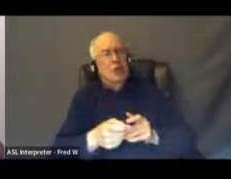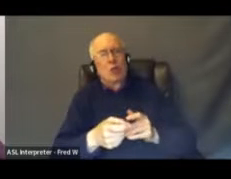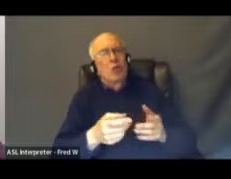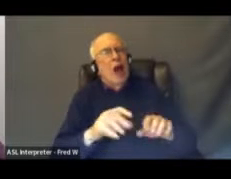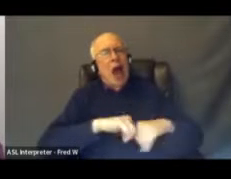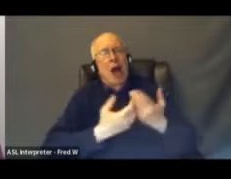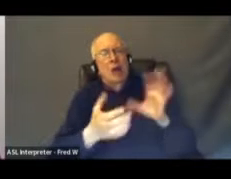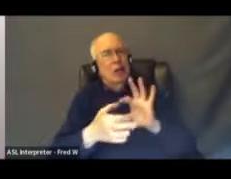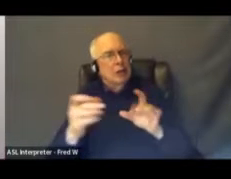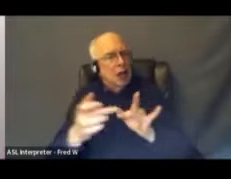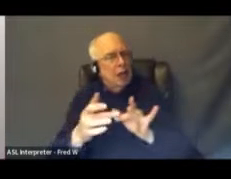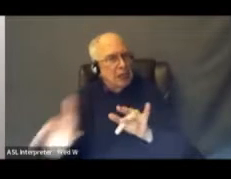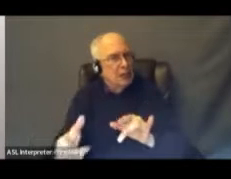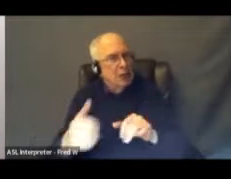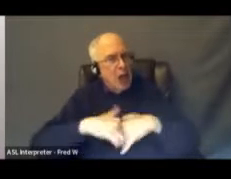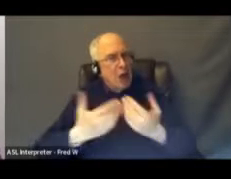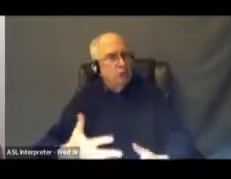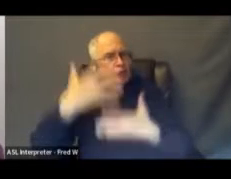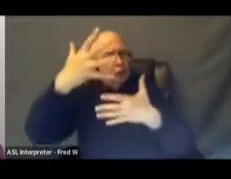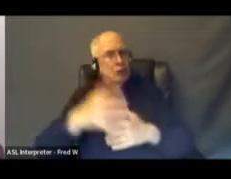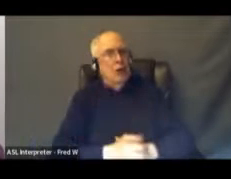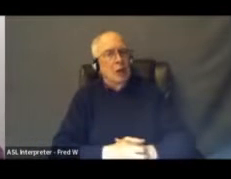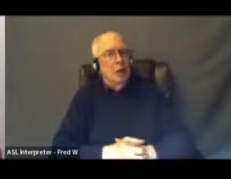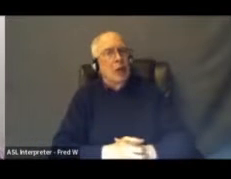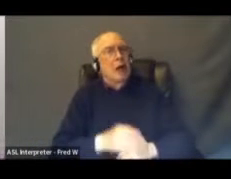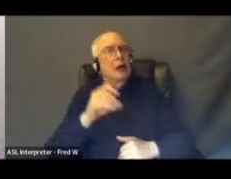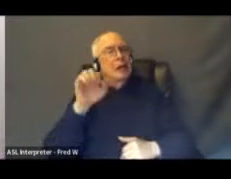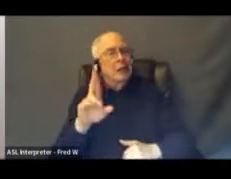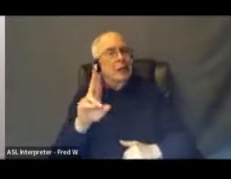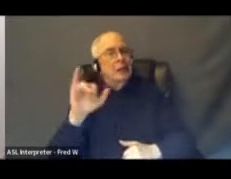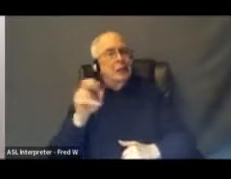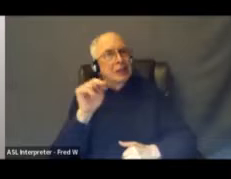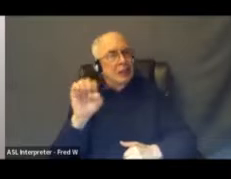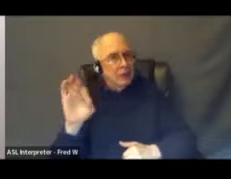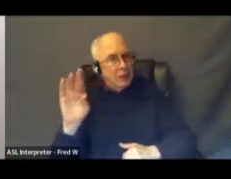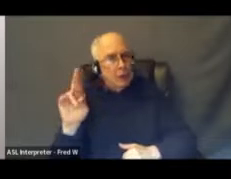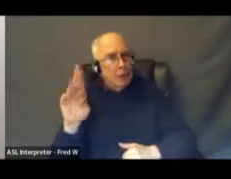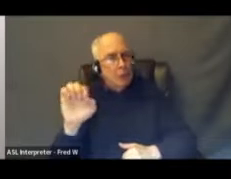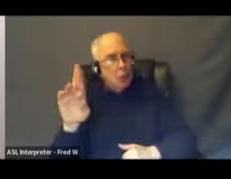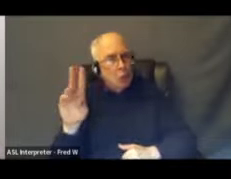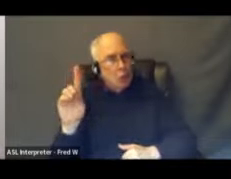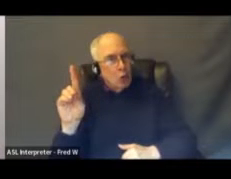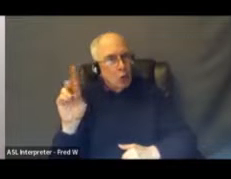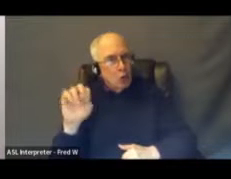original OSU was developed by Dr. Jennifer Bogner and Dr. John Corrigan, who I believe might